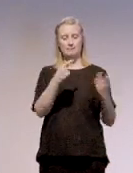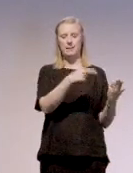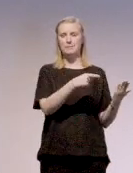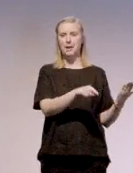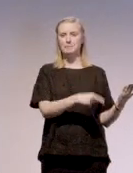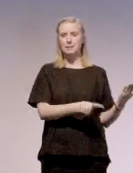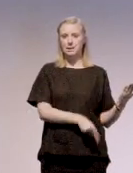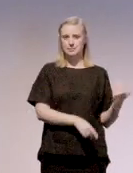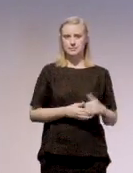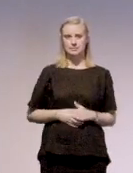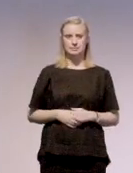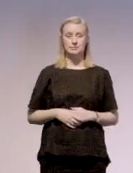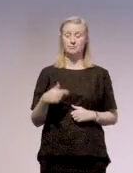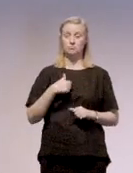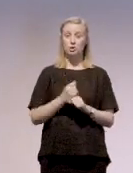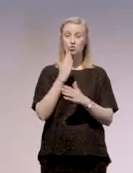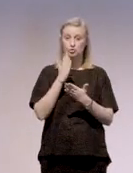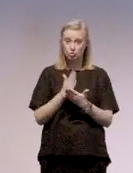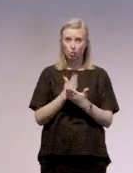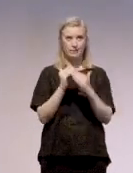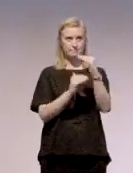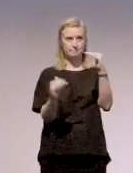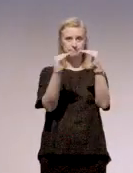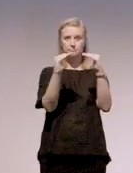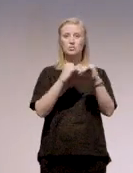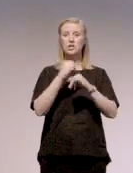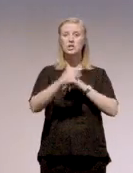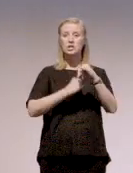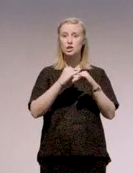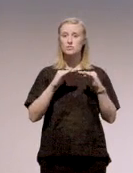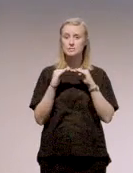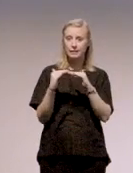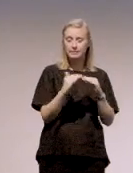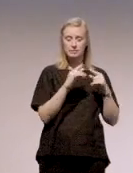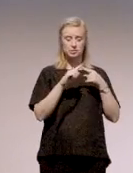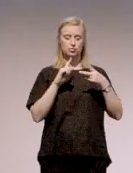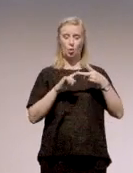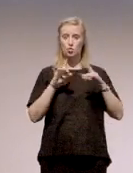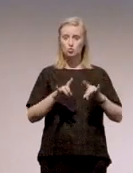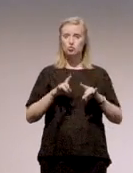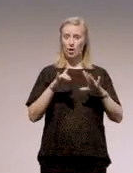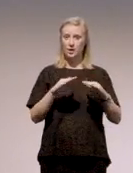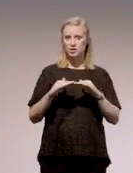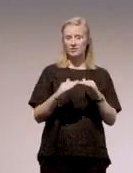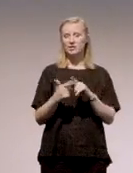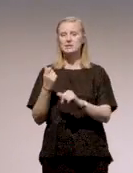We absolutely made sure that it met international standards, Australian standards, like the Digital Service Standard, as well as